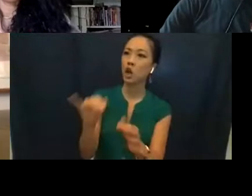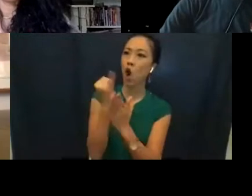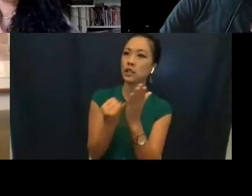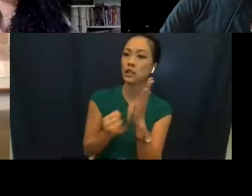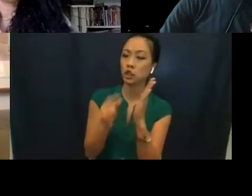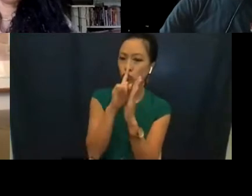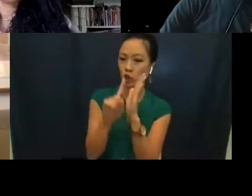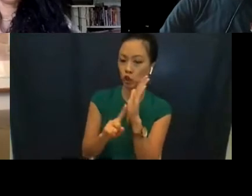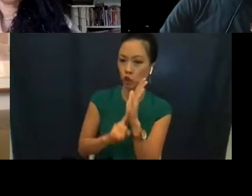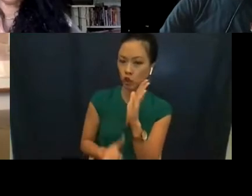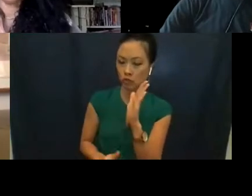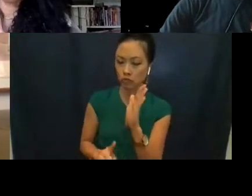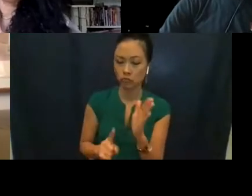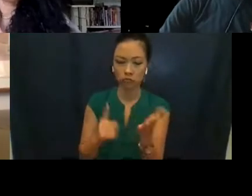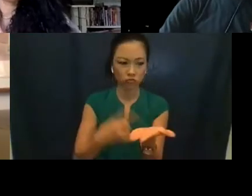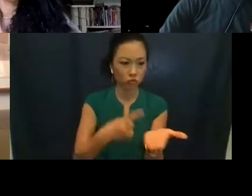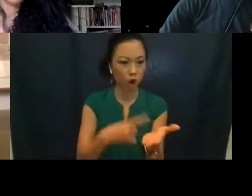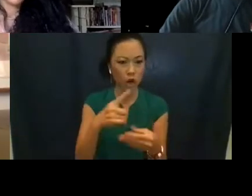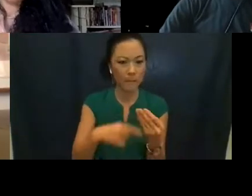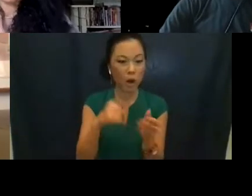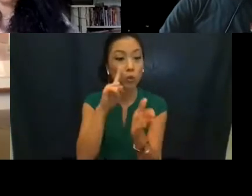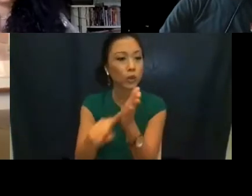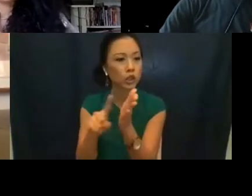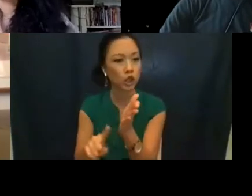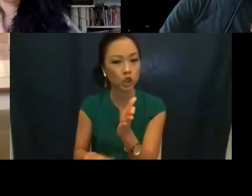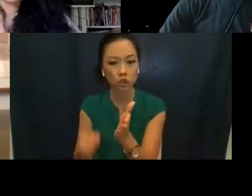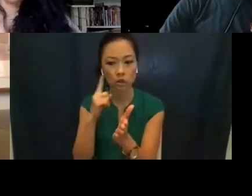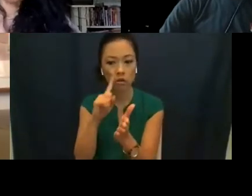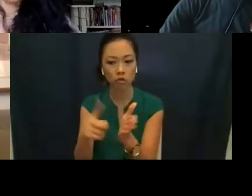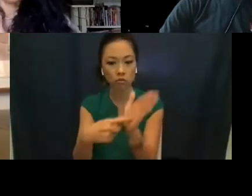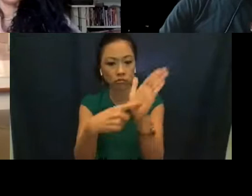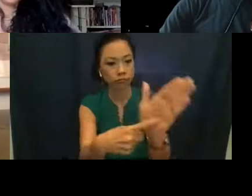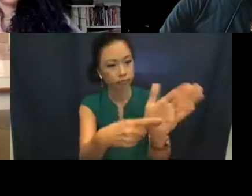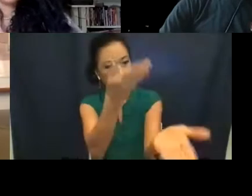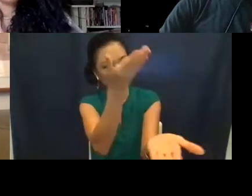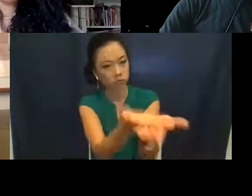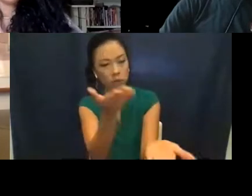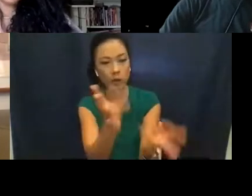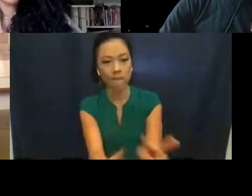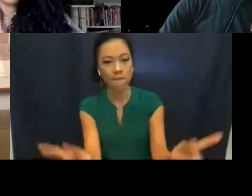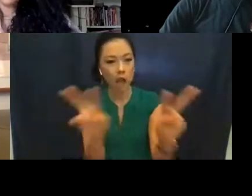so we can give value to what we do and maybe we need to frame it differently and this is,